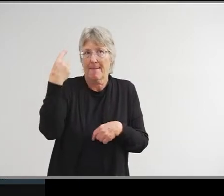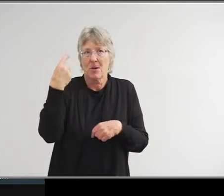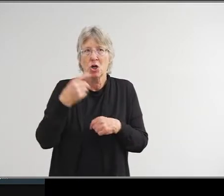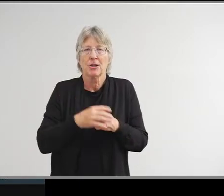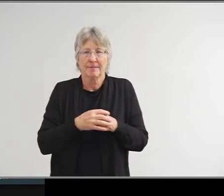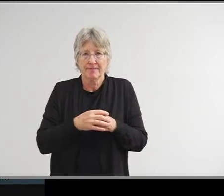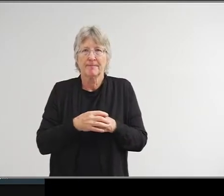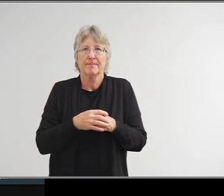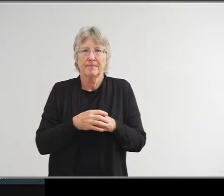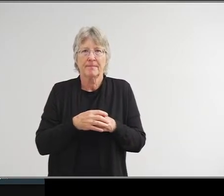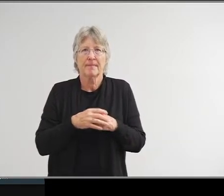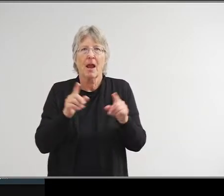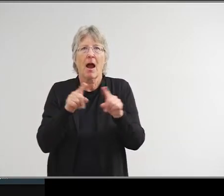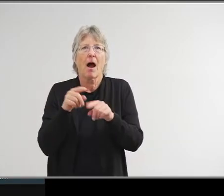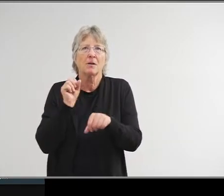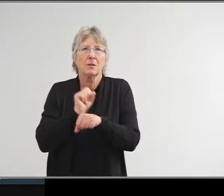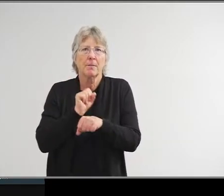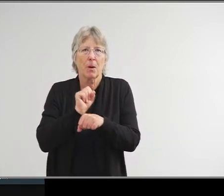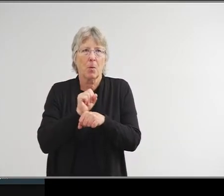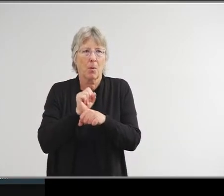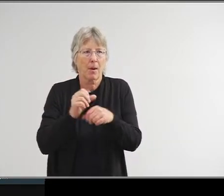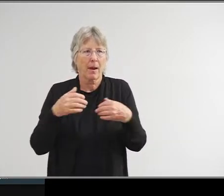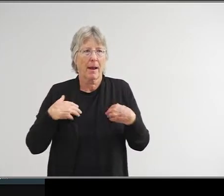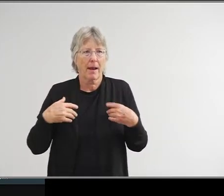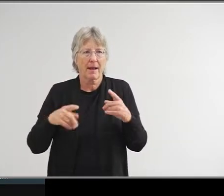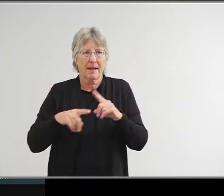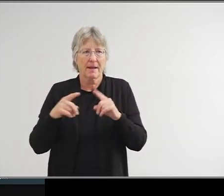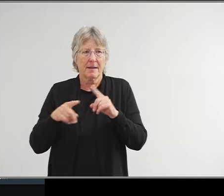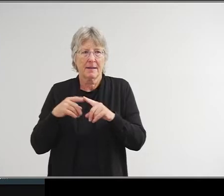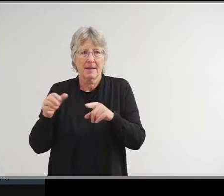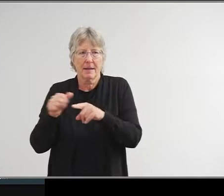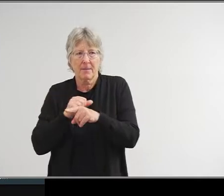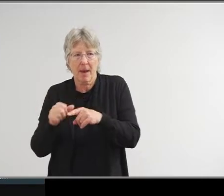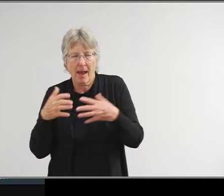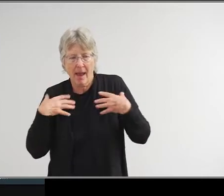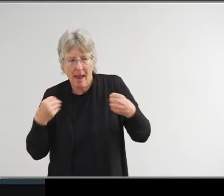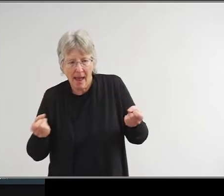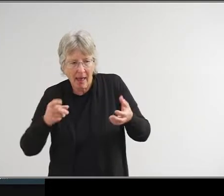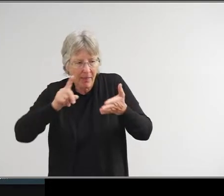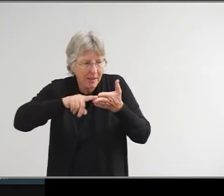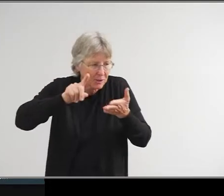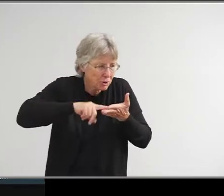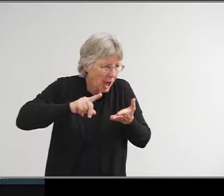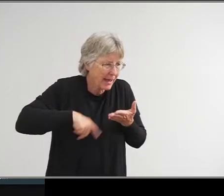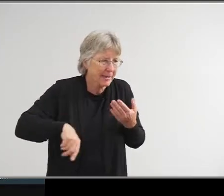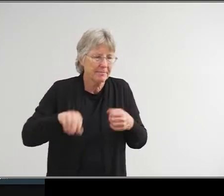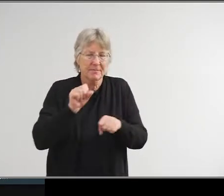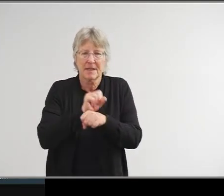We have also been working to have practices around health screenings which our employees have experienced daily